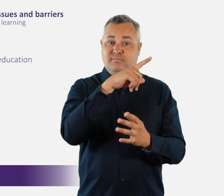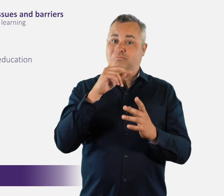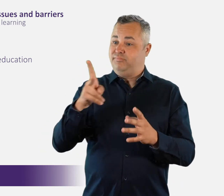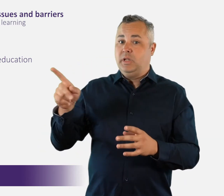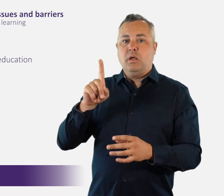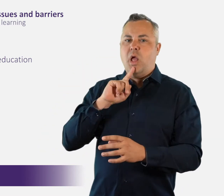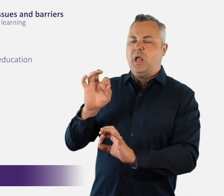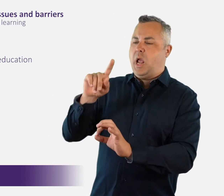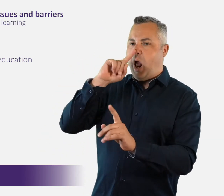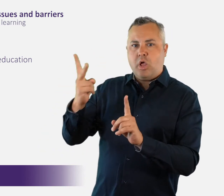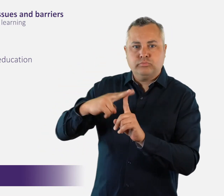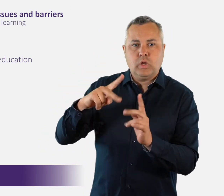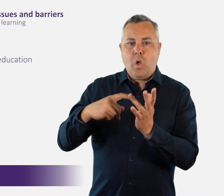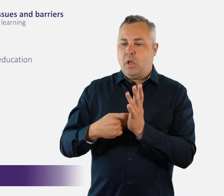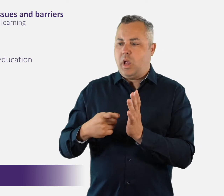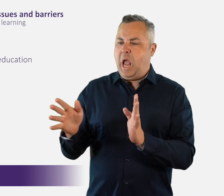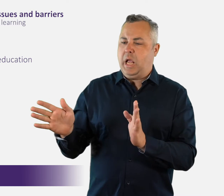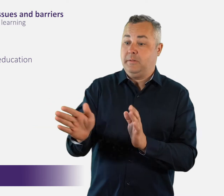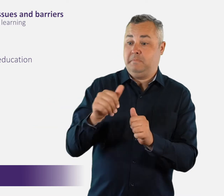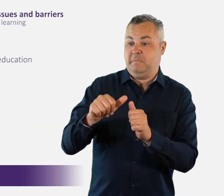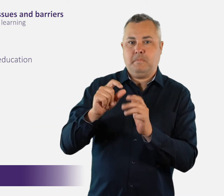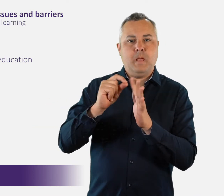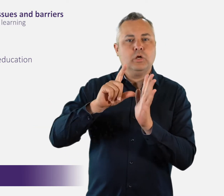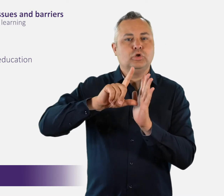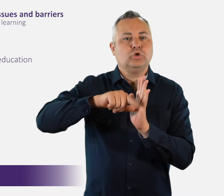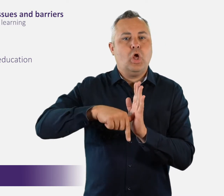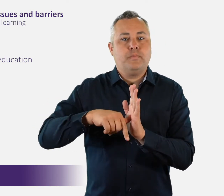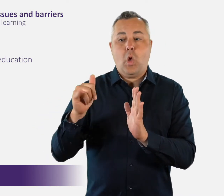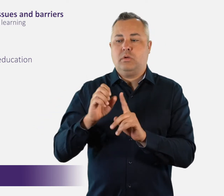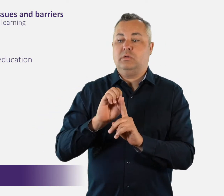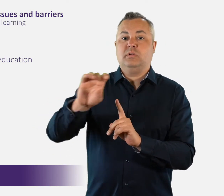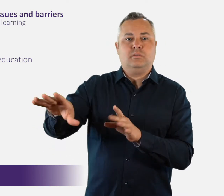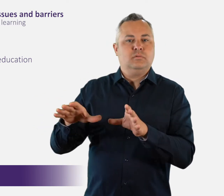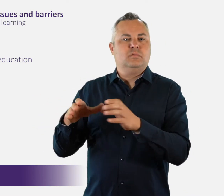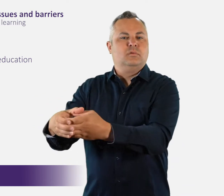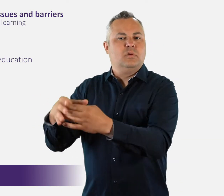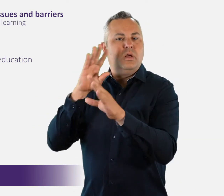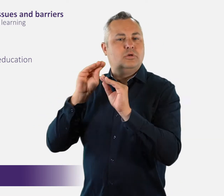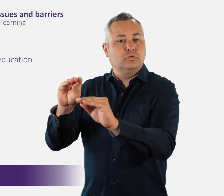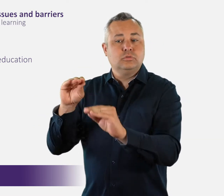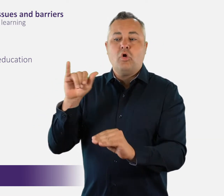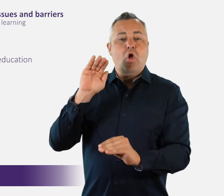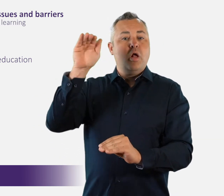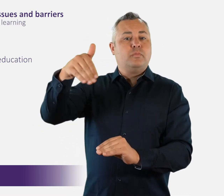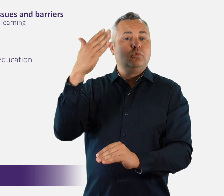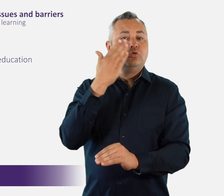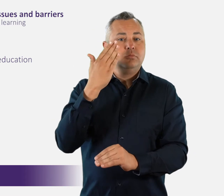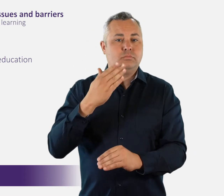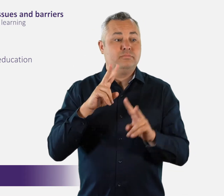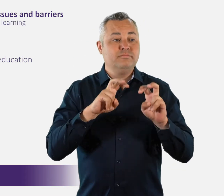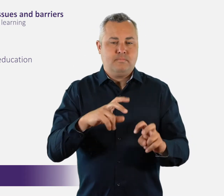This could include refusing to enrol a child with disability, only offering part-time hours, encouraging enrolment in segregated education settings or encouraging home-schooling.